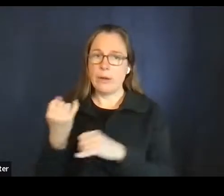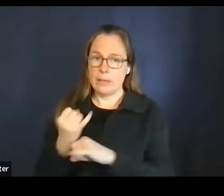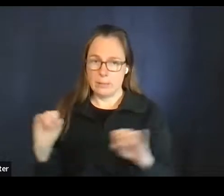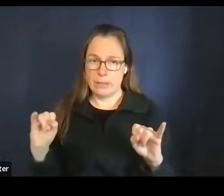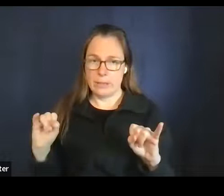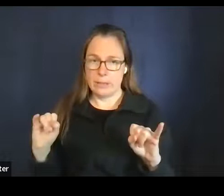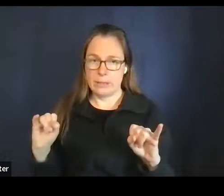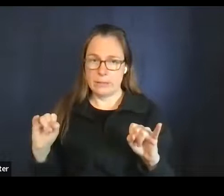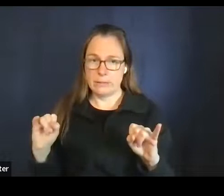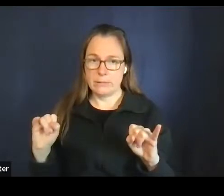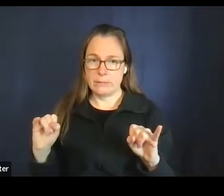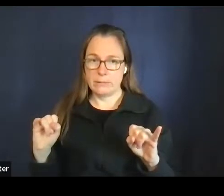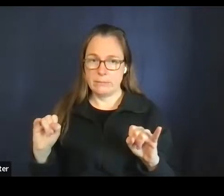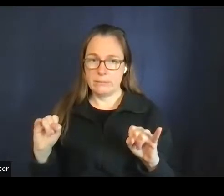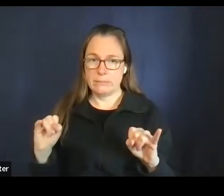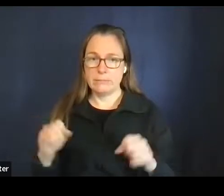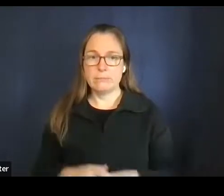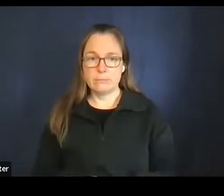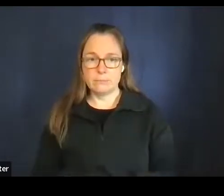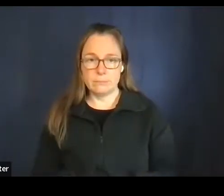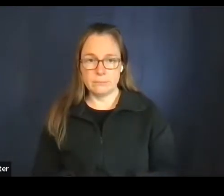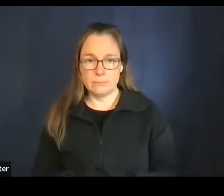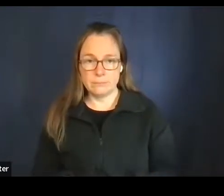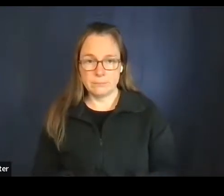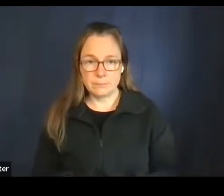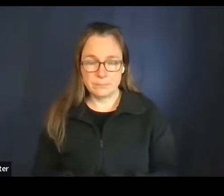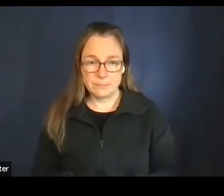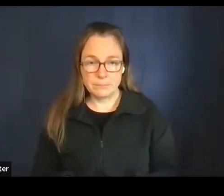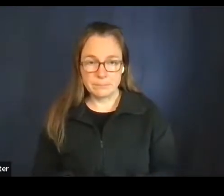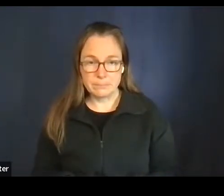we'll be staffing them accordingly. Then the